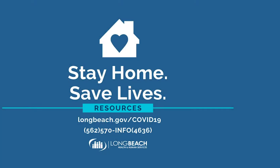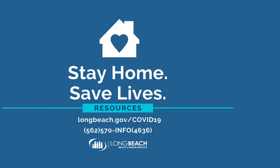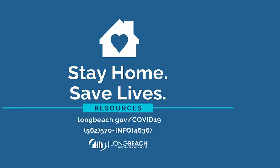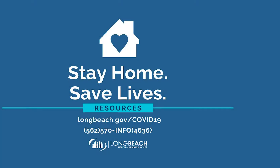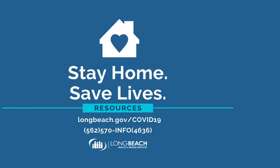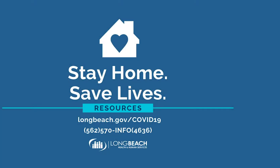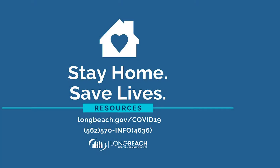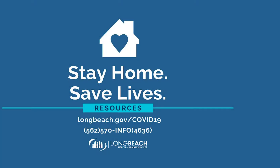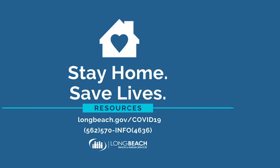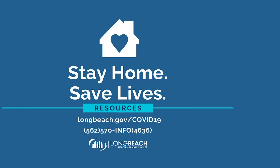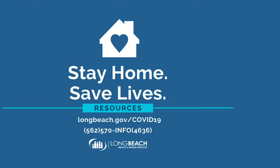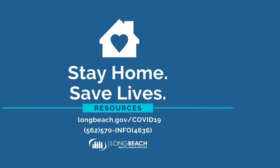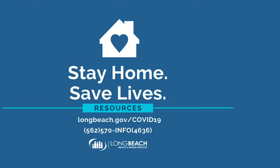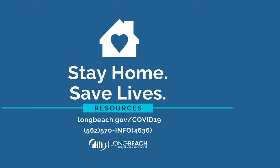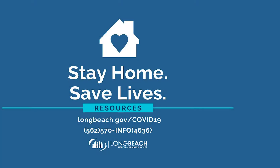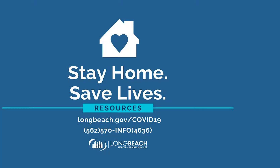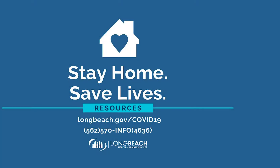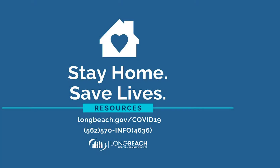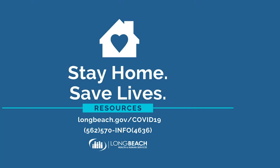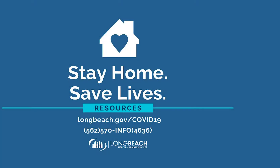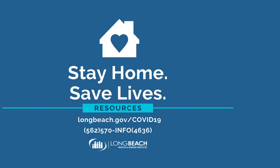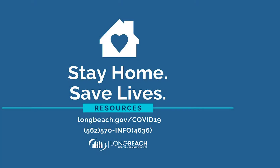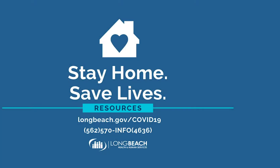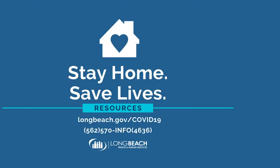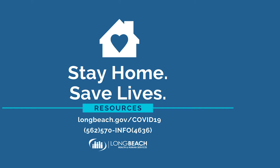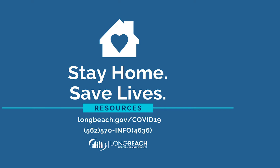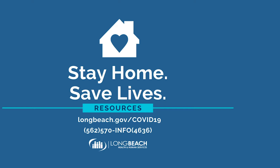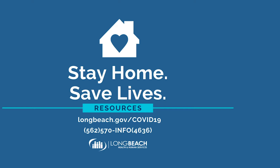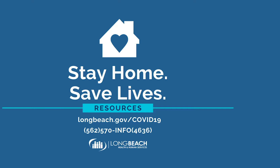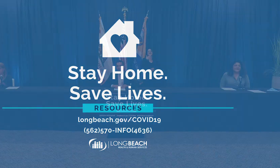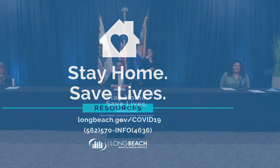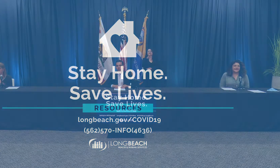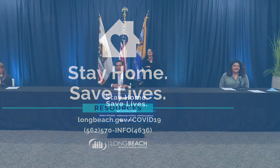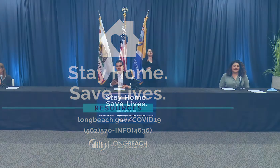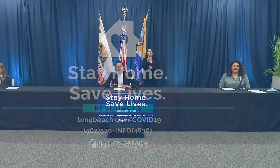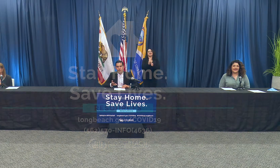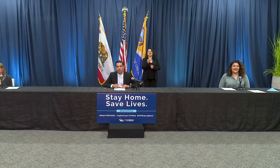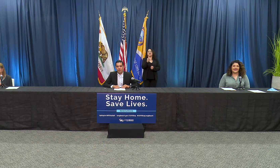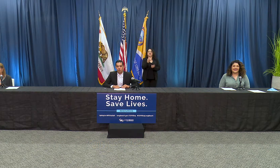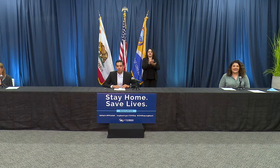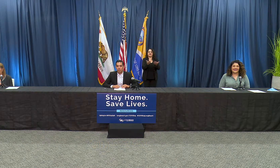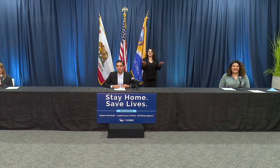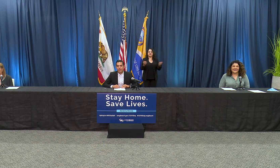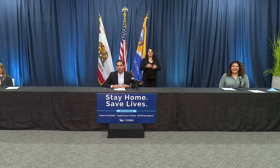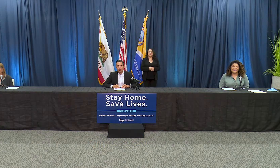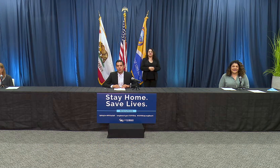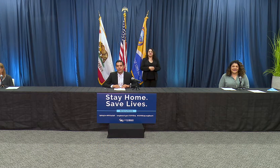Good afternoon everyone this is Mayor Robert Garcia. We are doing